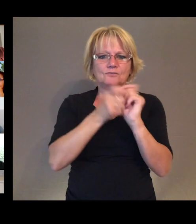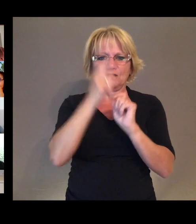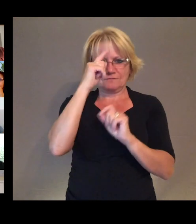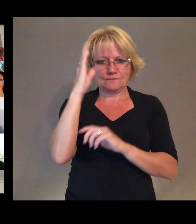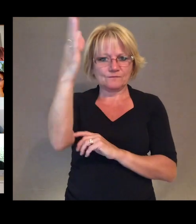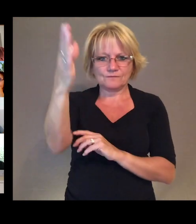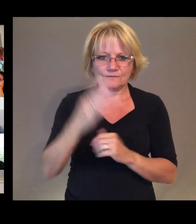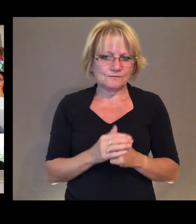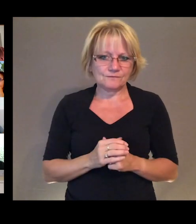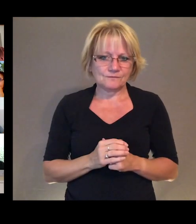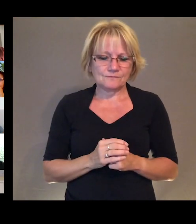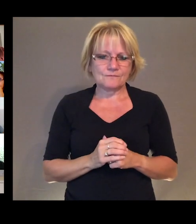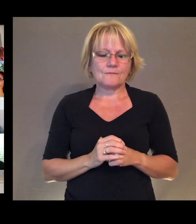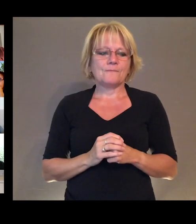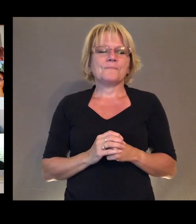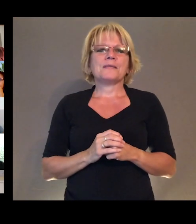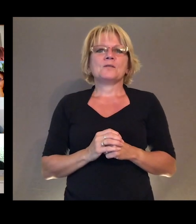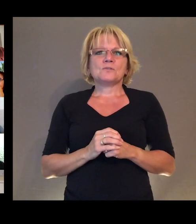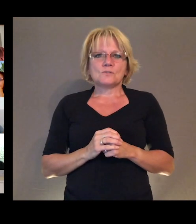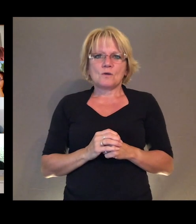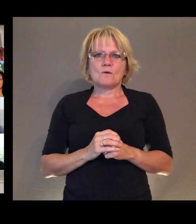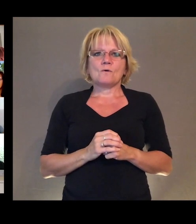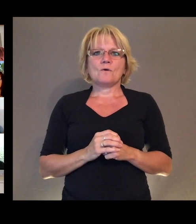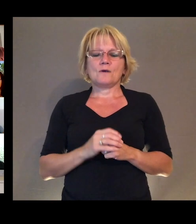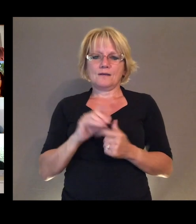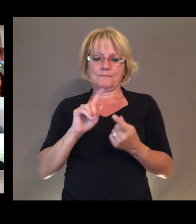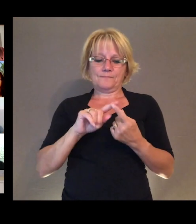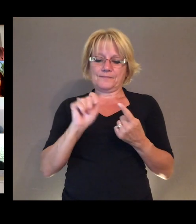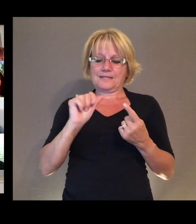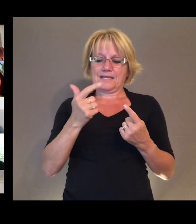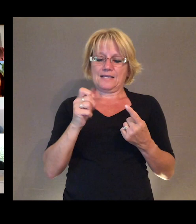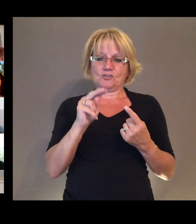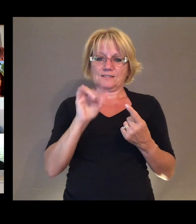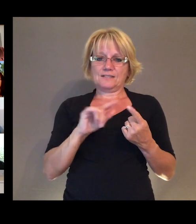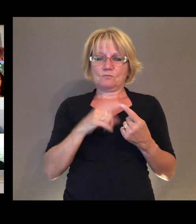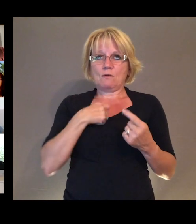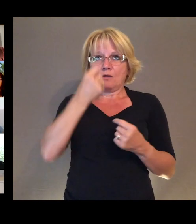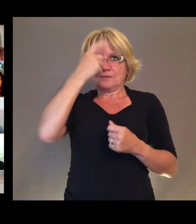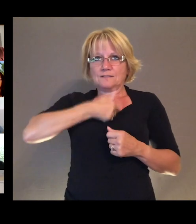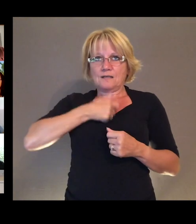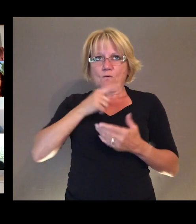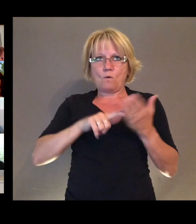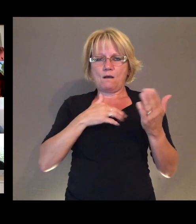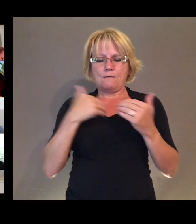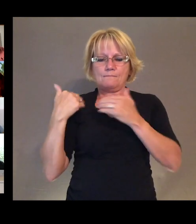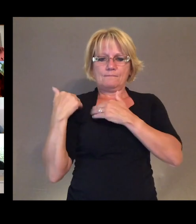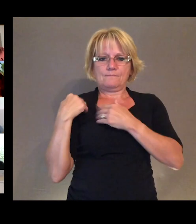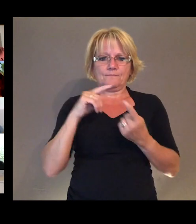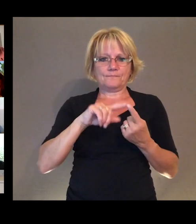So the agency to build that understanding brings us an understanding of the pathways that we need to take.